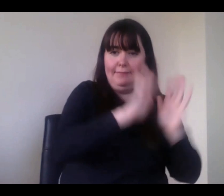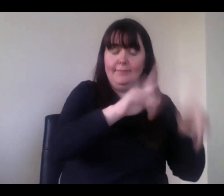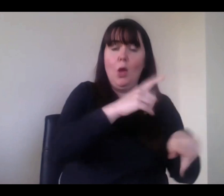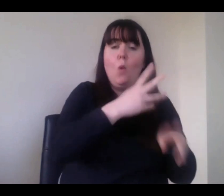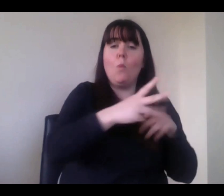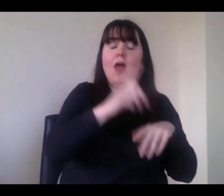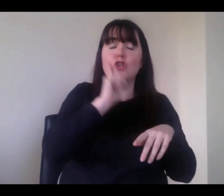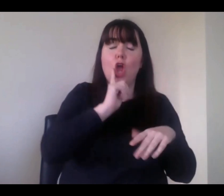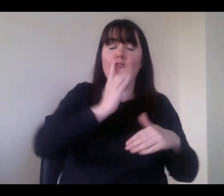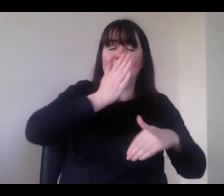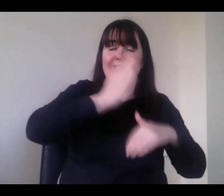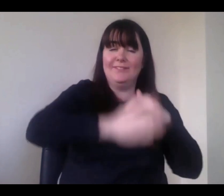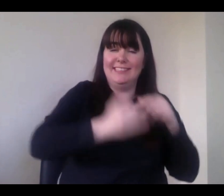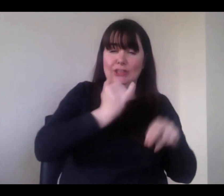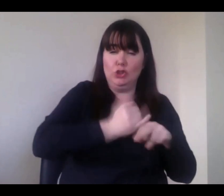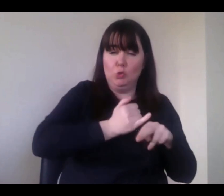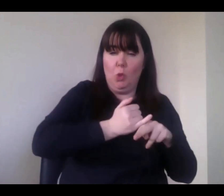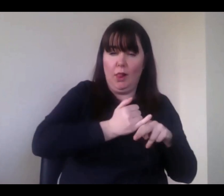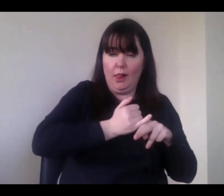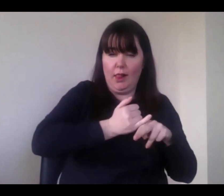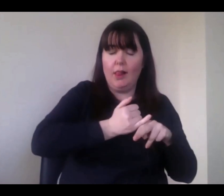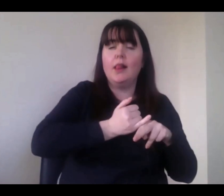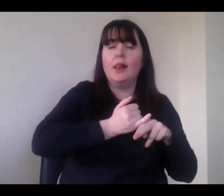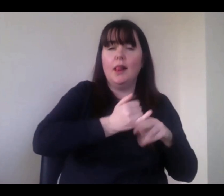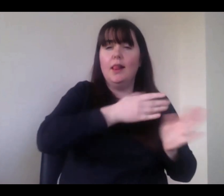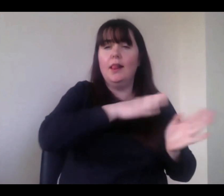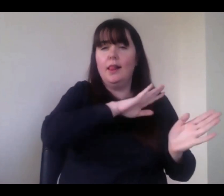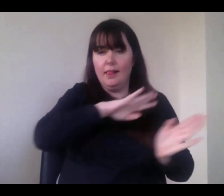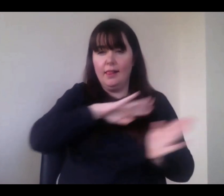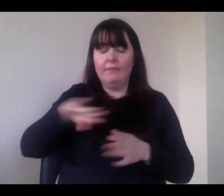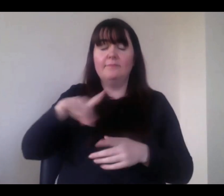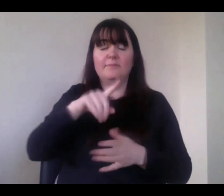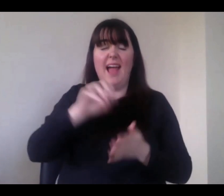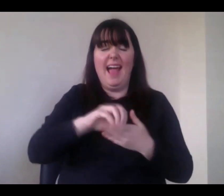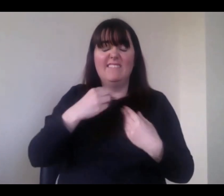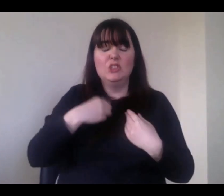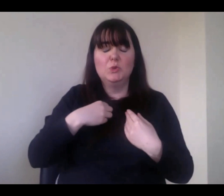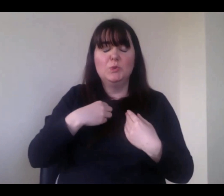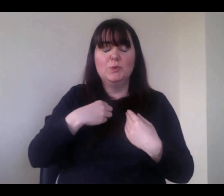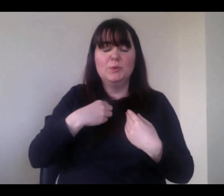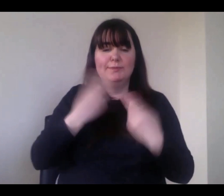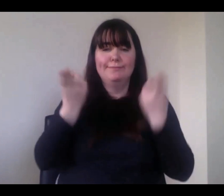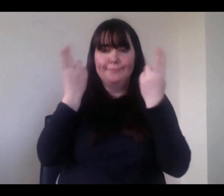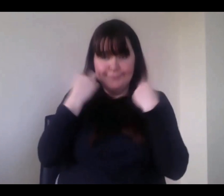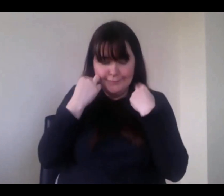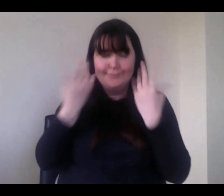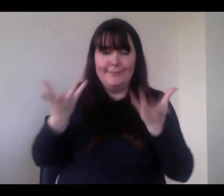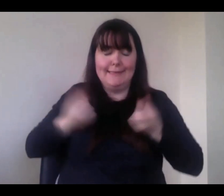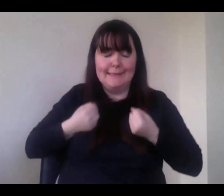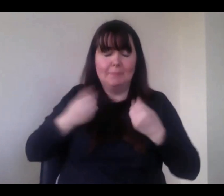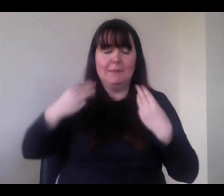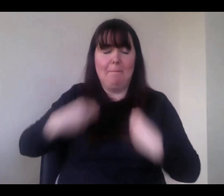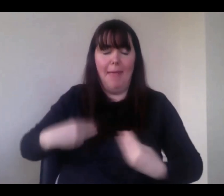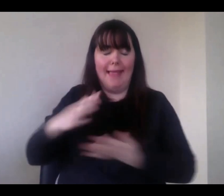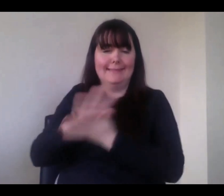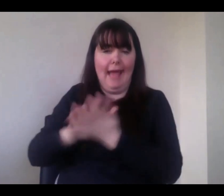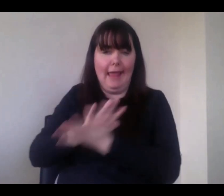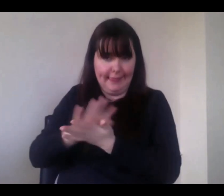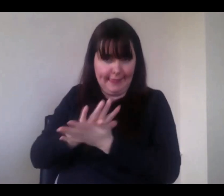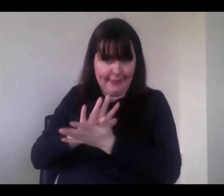And so in St. Mary's, they developed, they used a vocabulary that what we now call women's